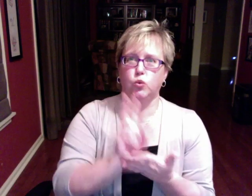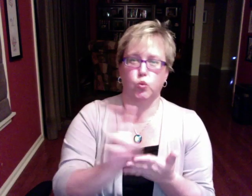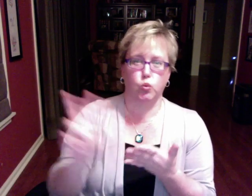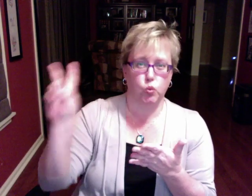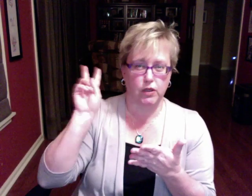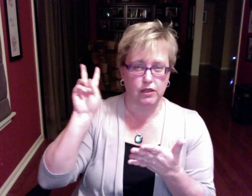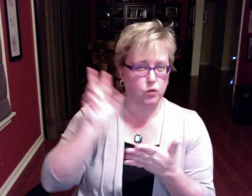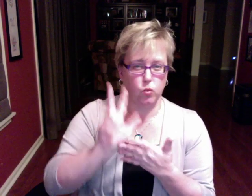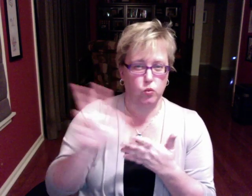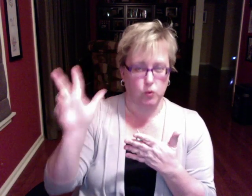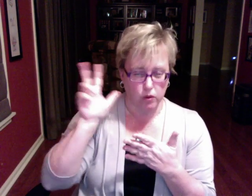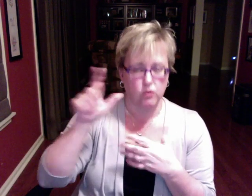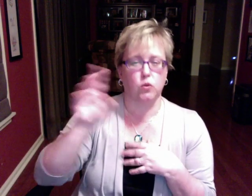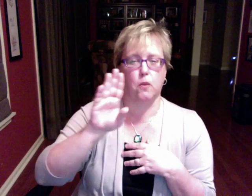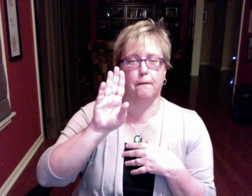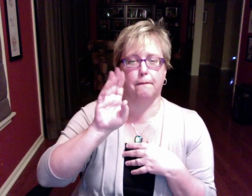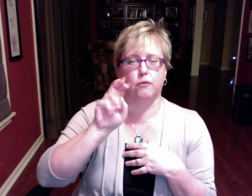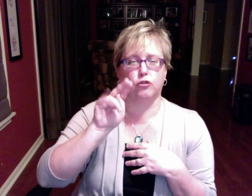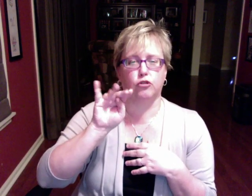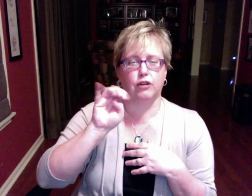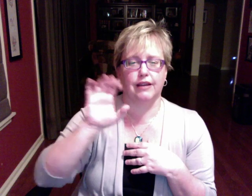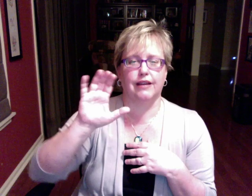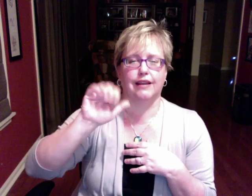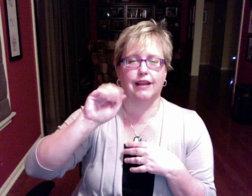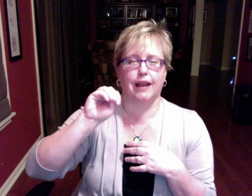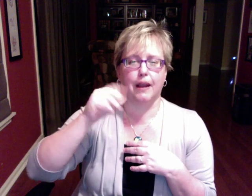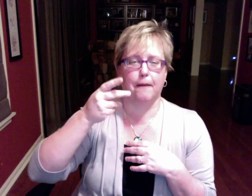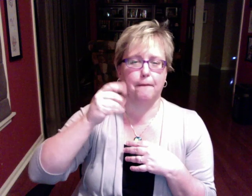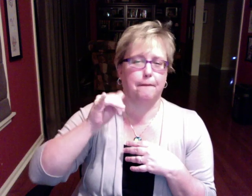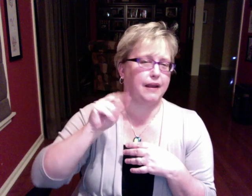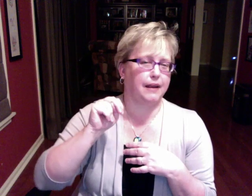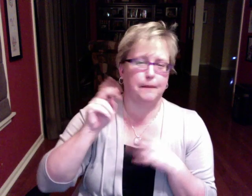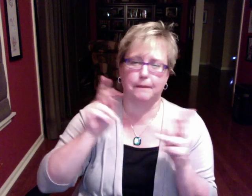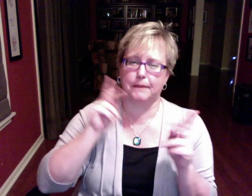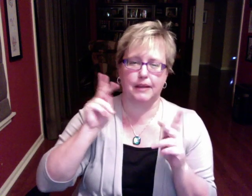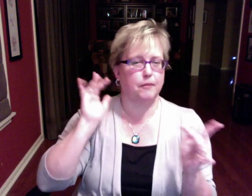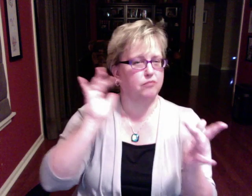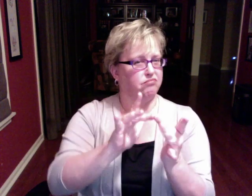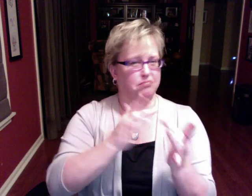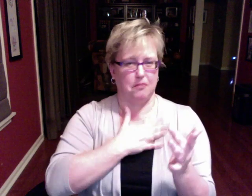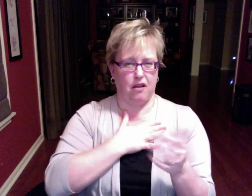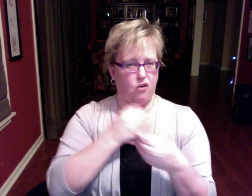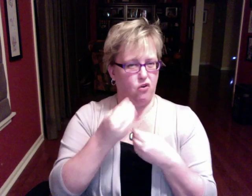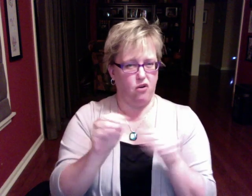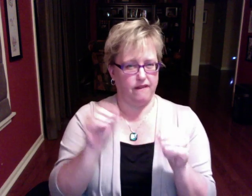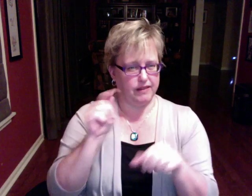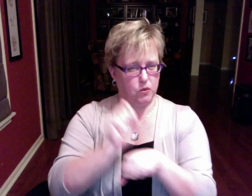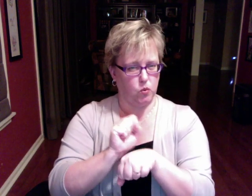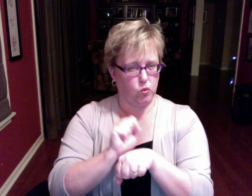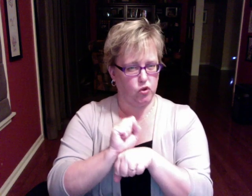Maybe 2 or 3 weeks ago - a Bernie campaign staff person contacted my office.